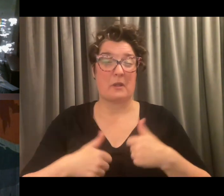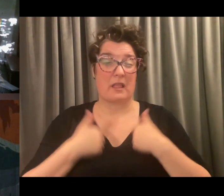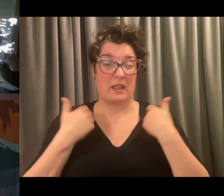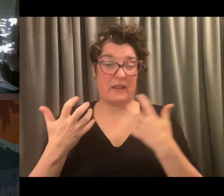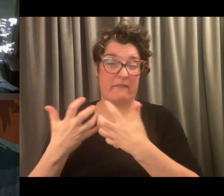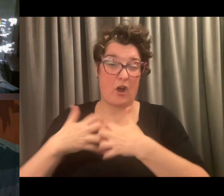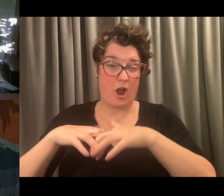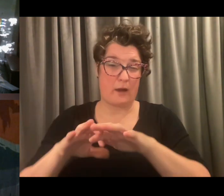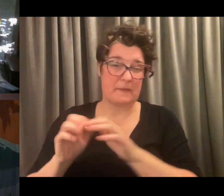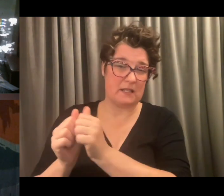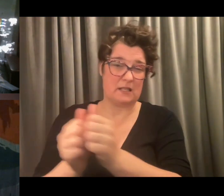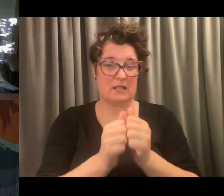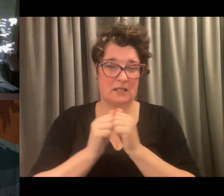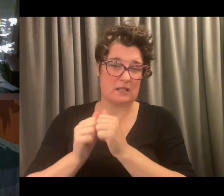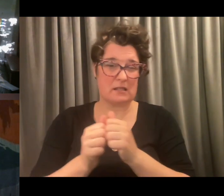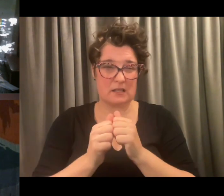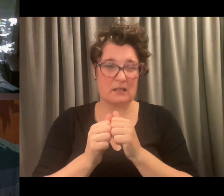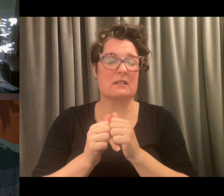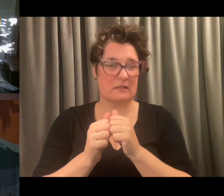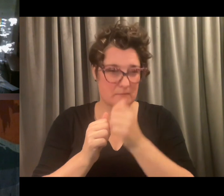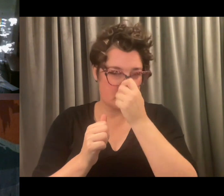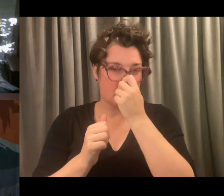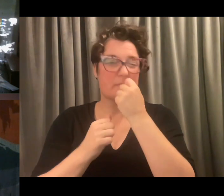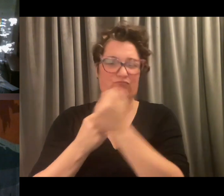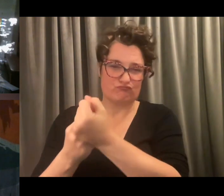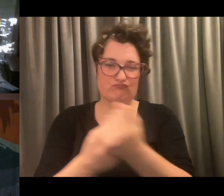together for a greater purpose. Nomy: Mm-hmm. Never: Um, yeah.